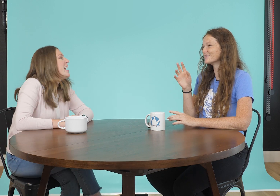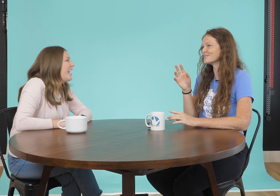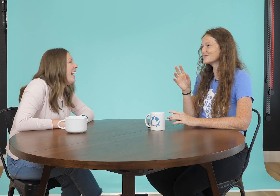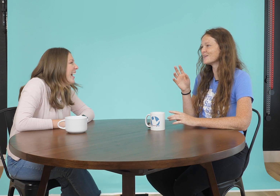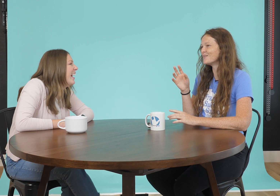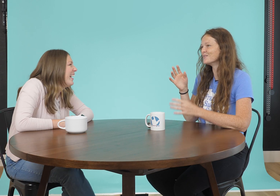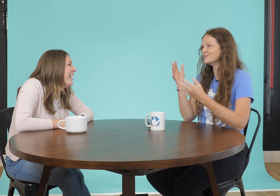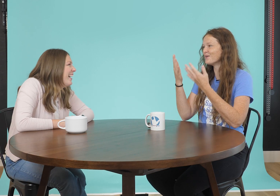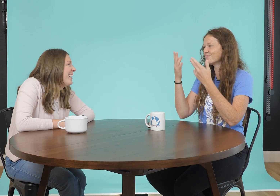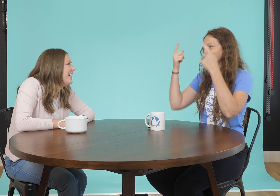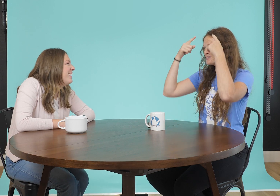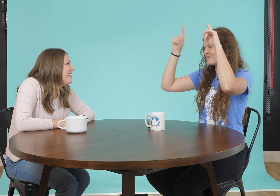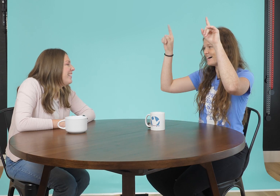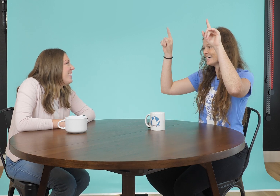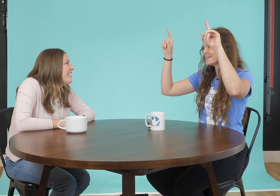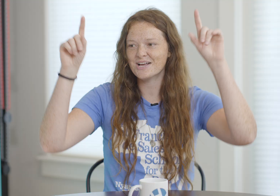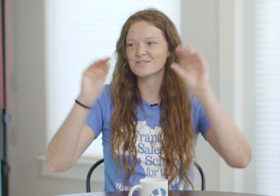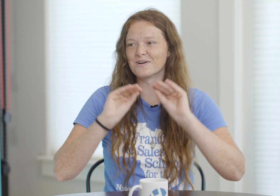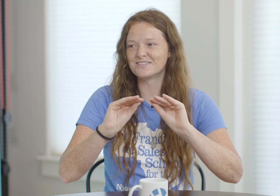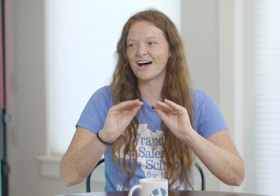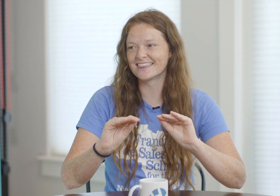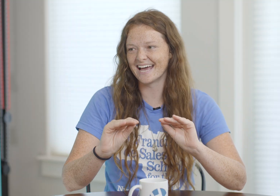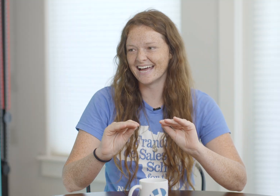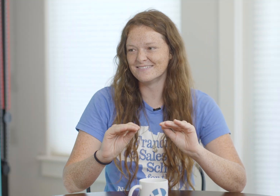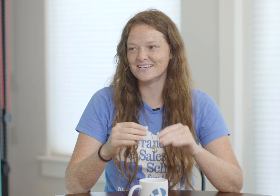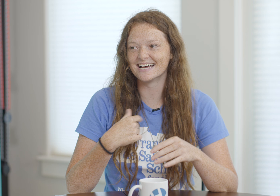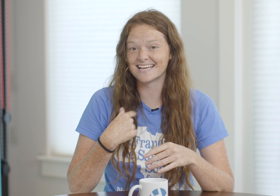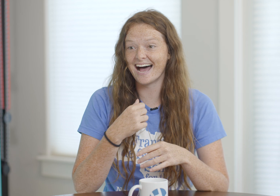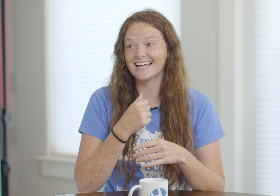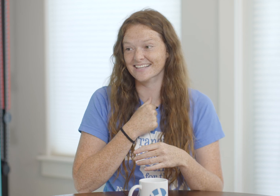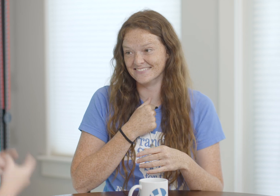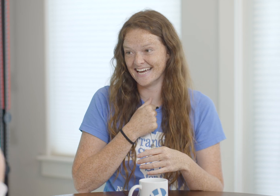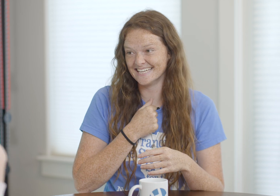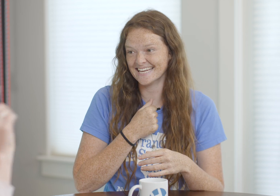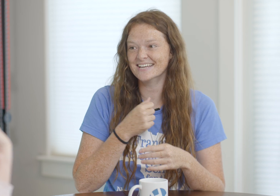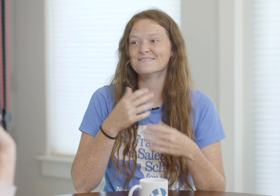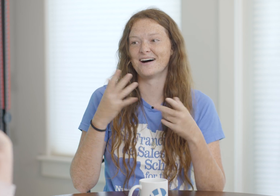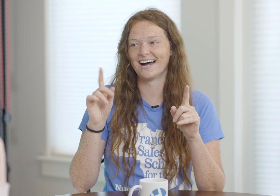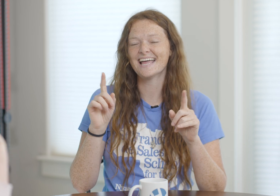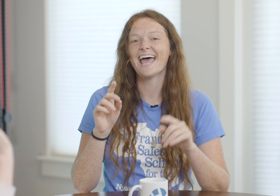There's you know, finish pa so I taught that because I love that. Yeah.